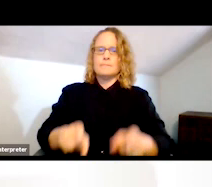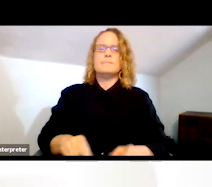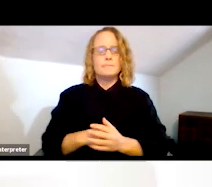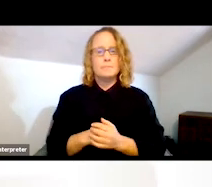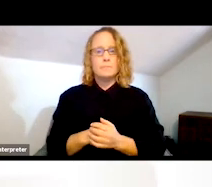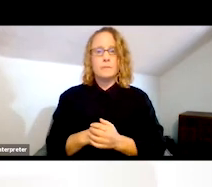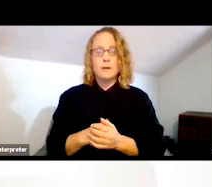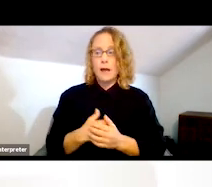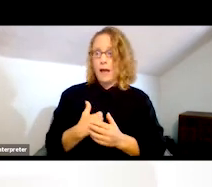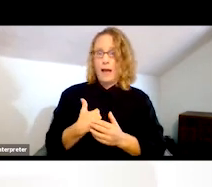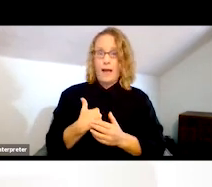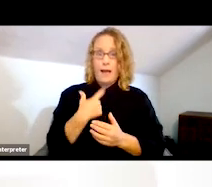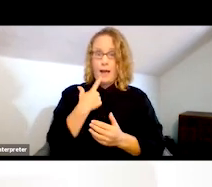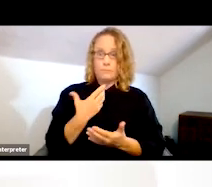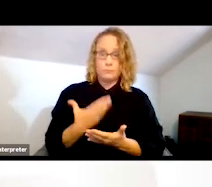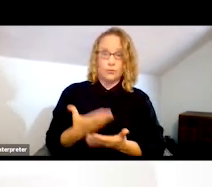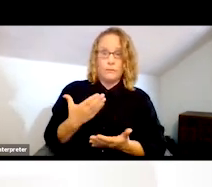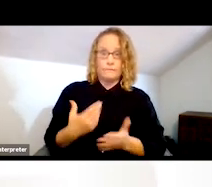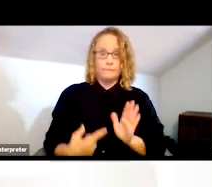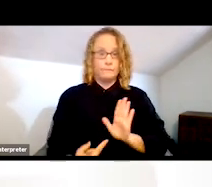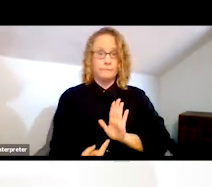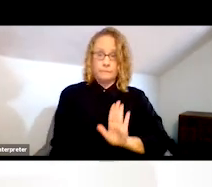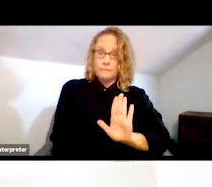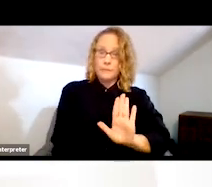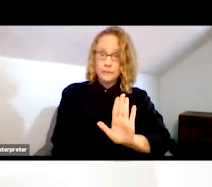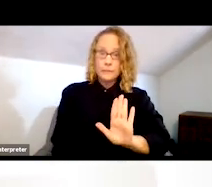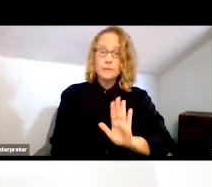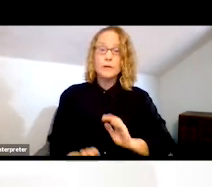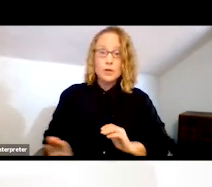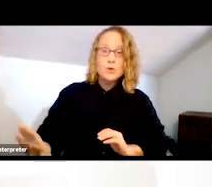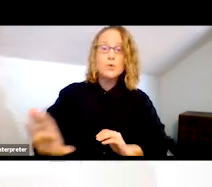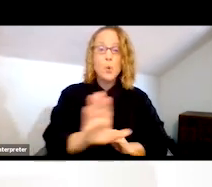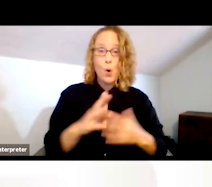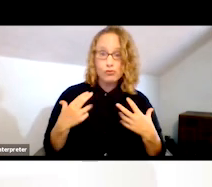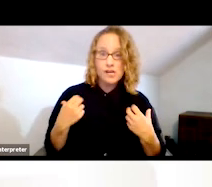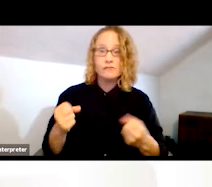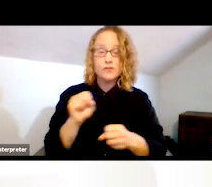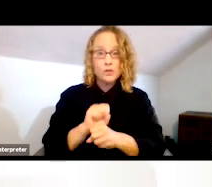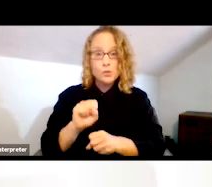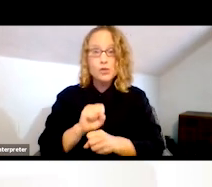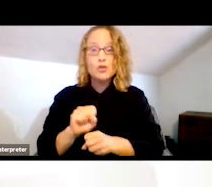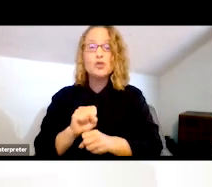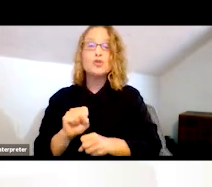with other people, because I want every individual, every family, and every community